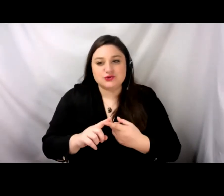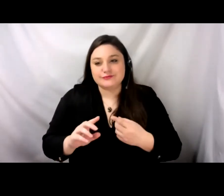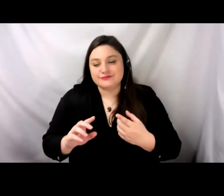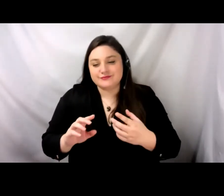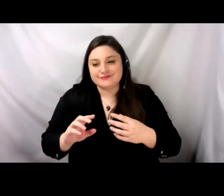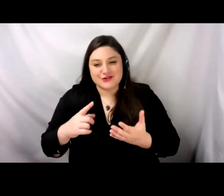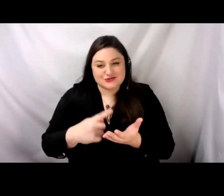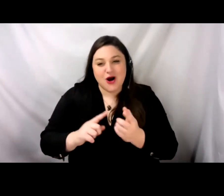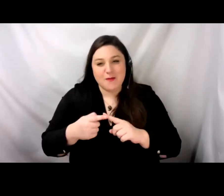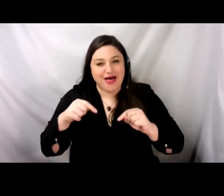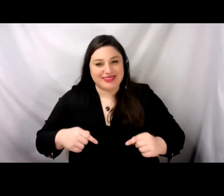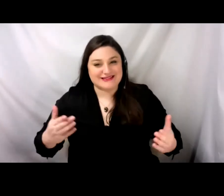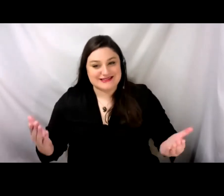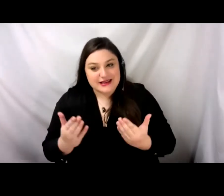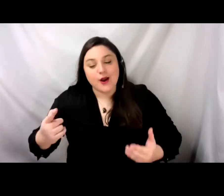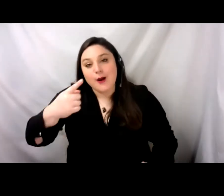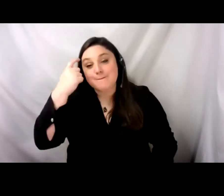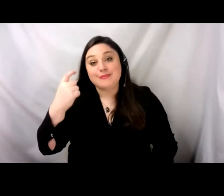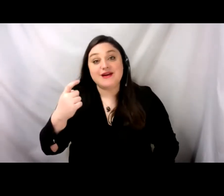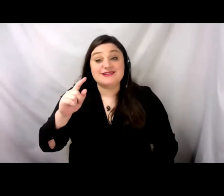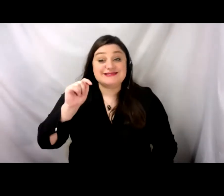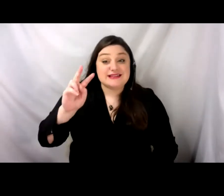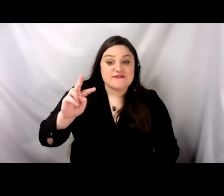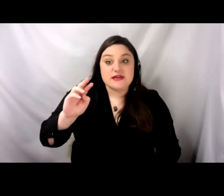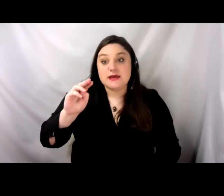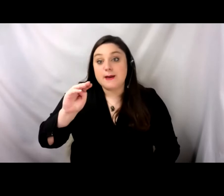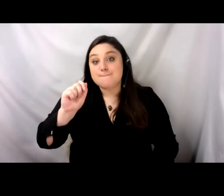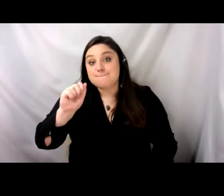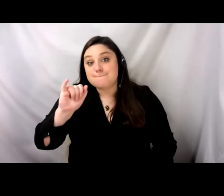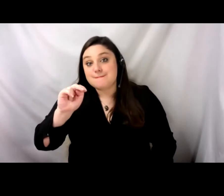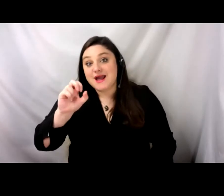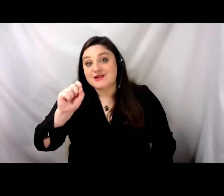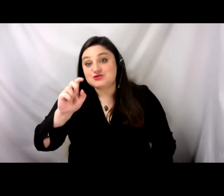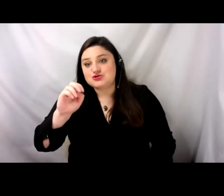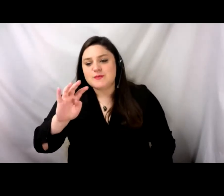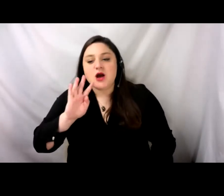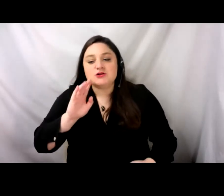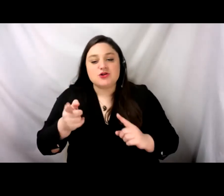about community of color not wanting to get vaccinated and it is actually a bit more nuanced than that.